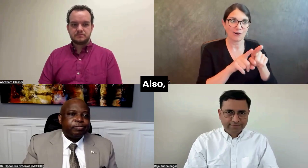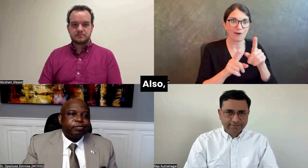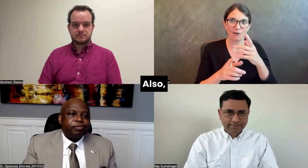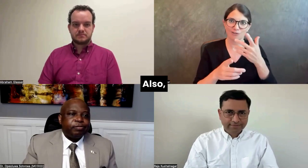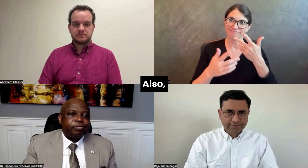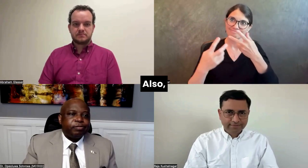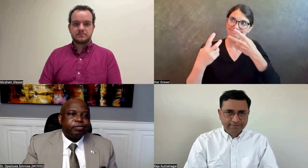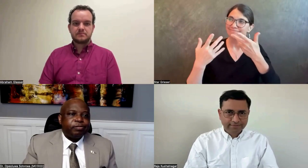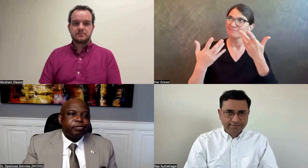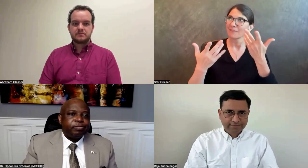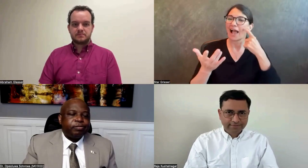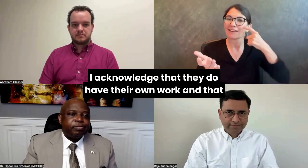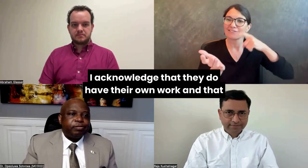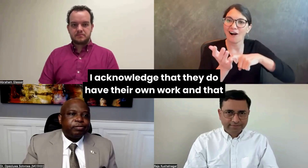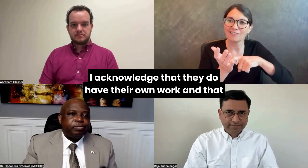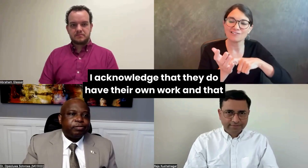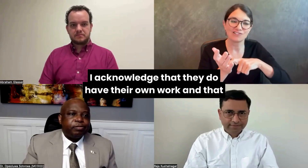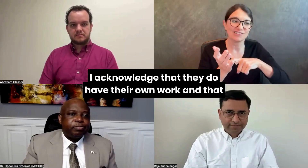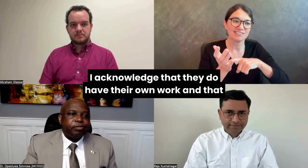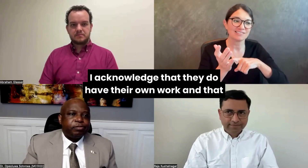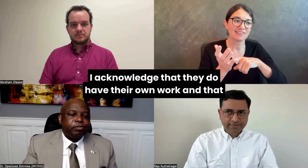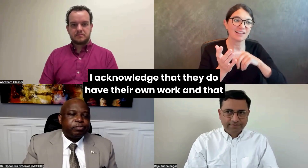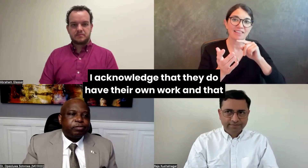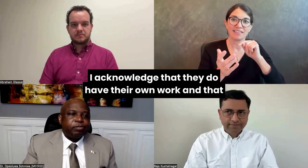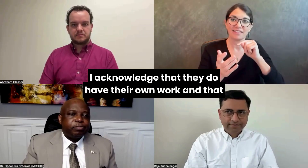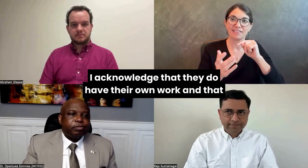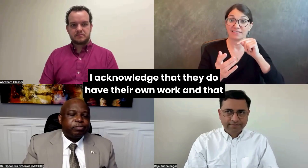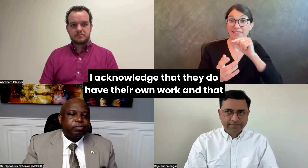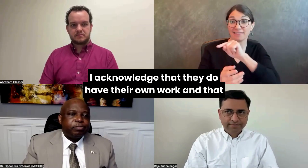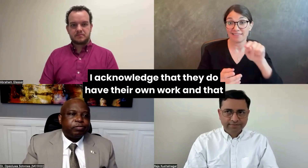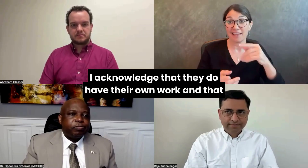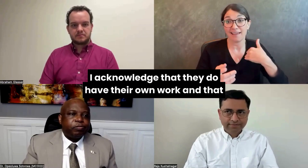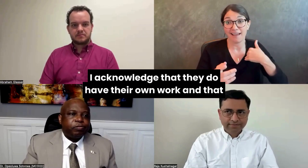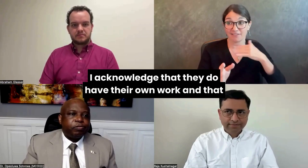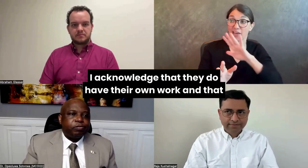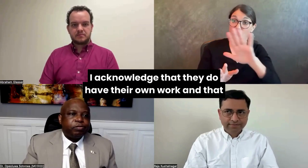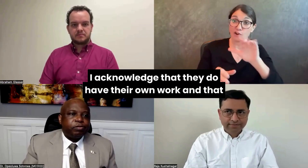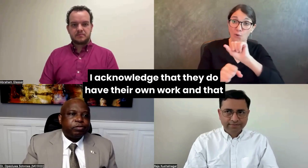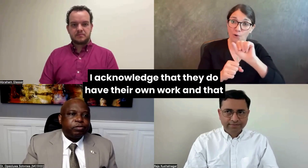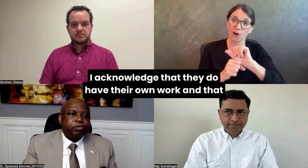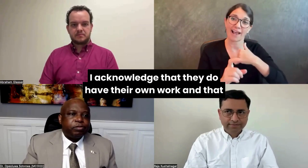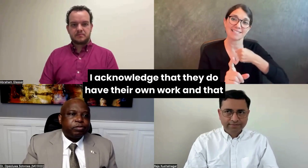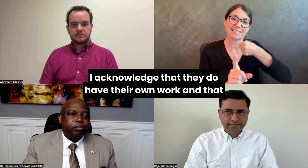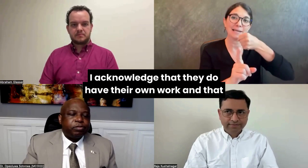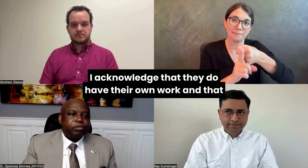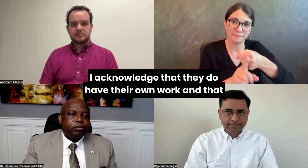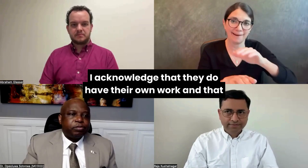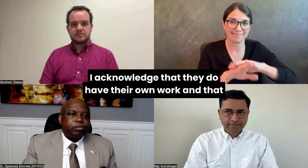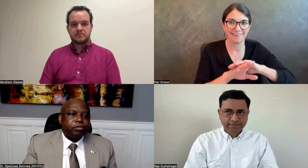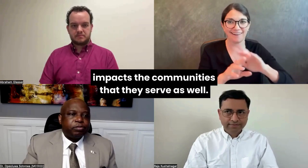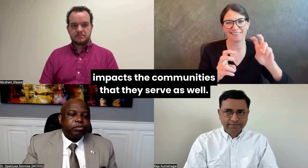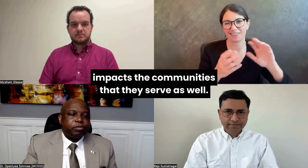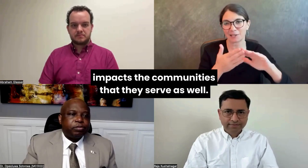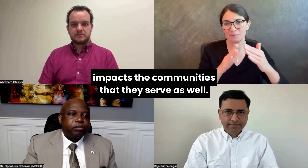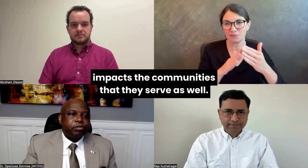I acknowledge that they do have their own work and that impacts the communities that they serve as well.